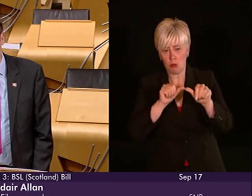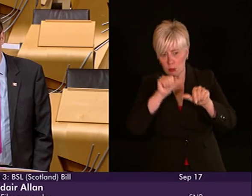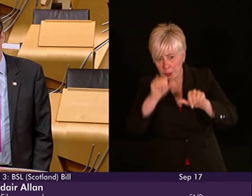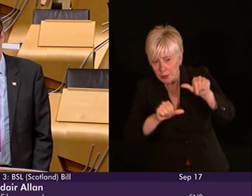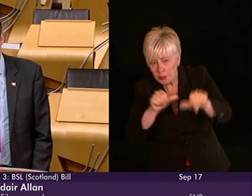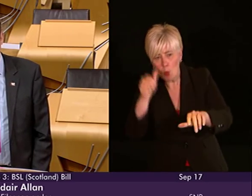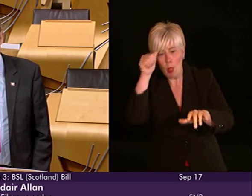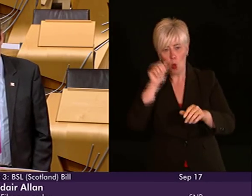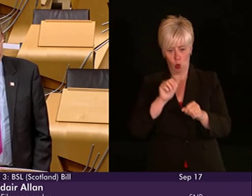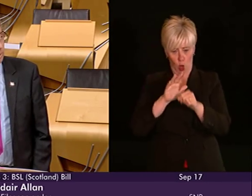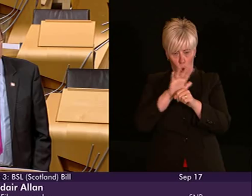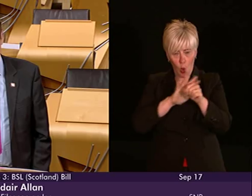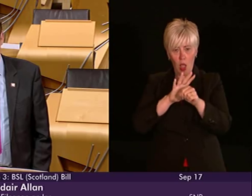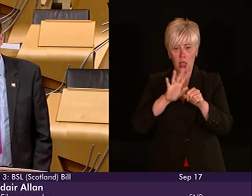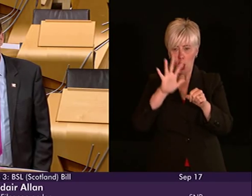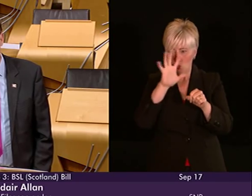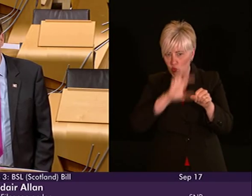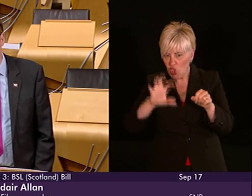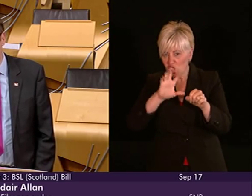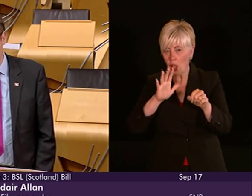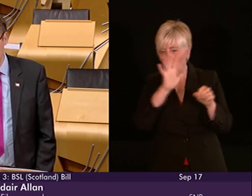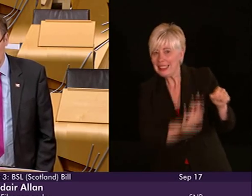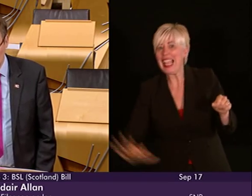regional and local public bodies.